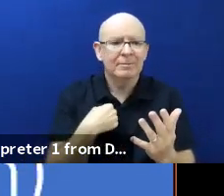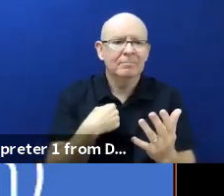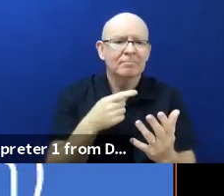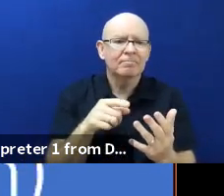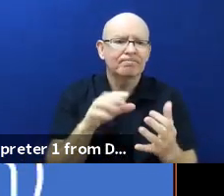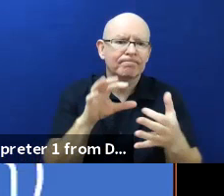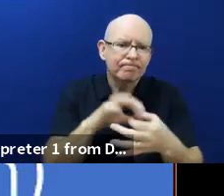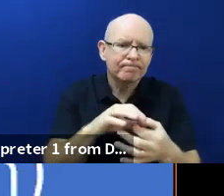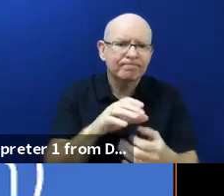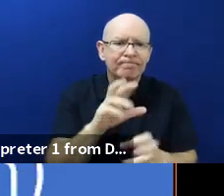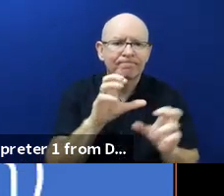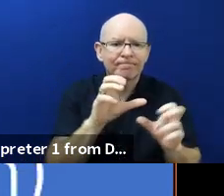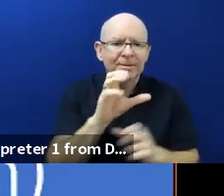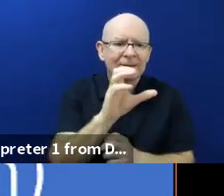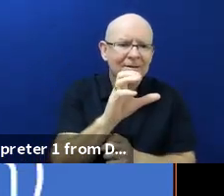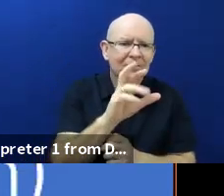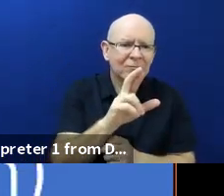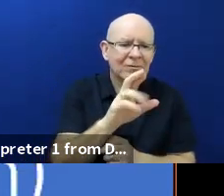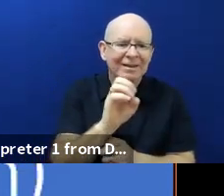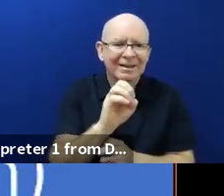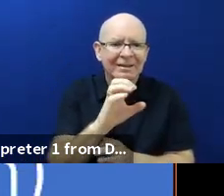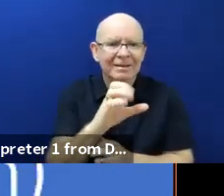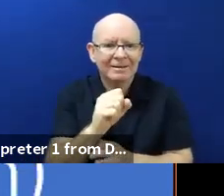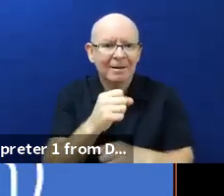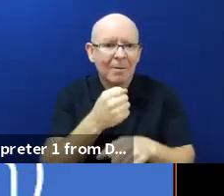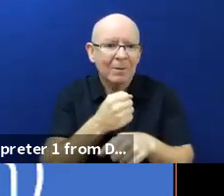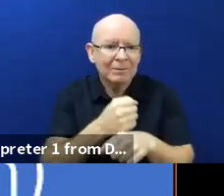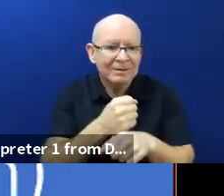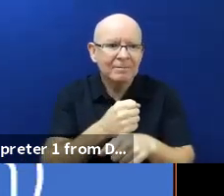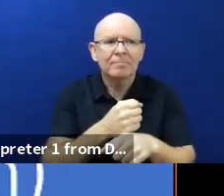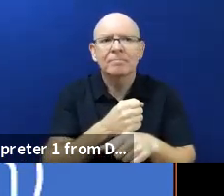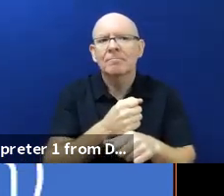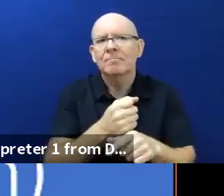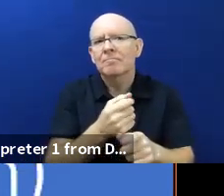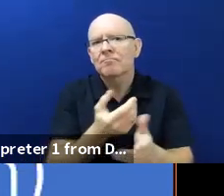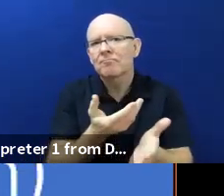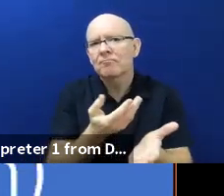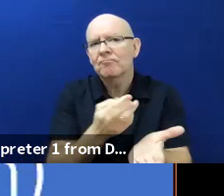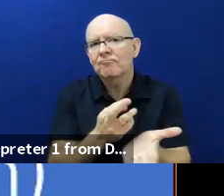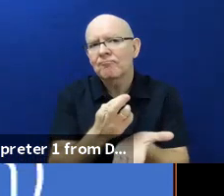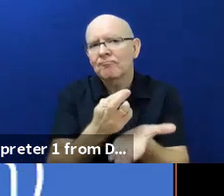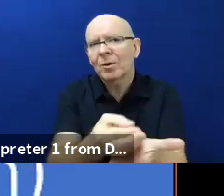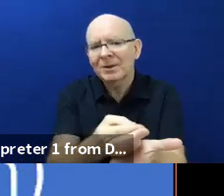which is updated every three months and as of June 2020, around 2 million persons with disabilities